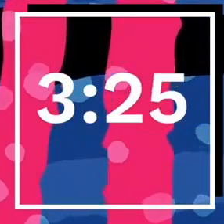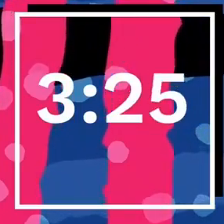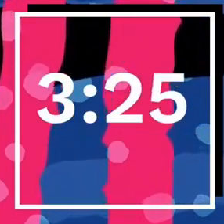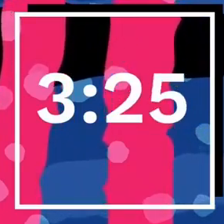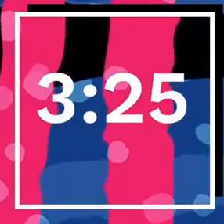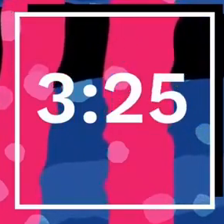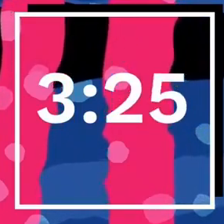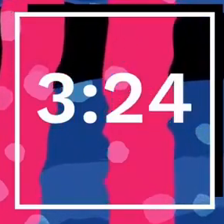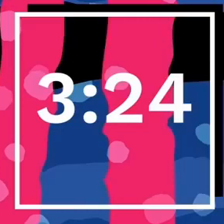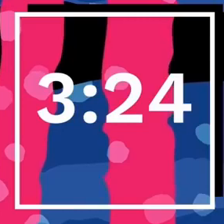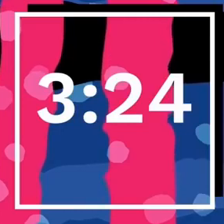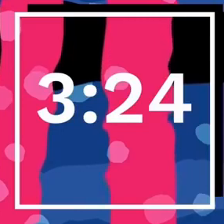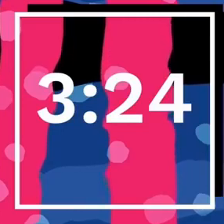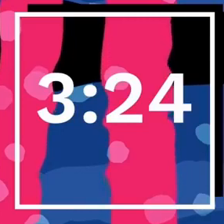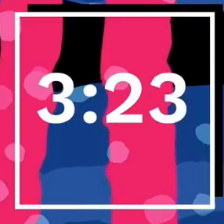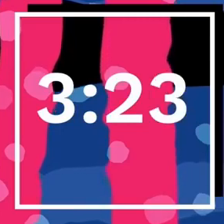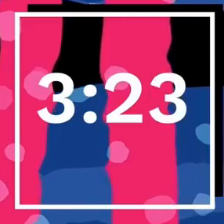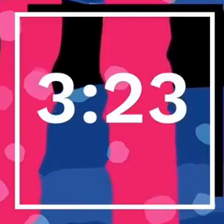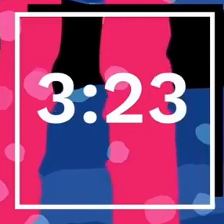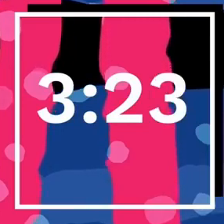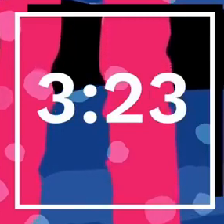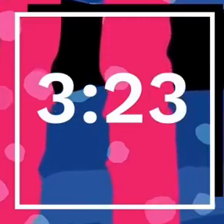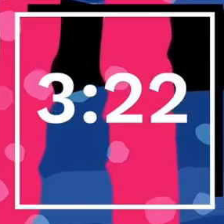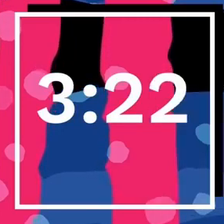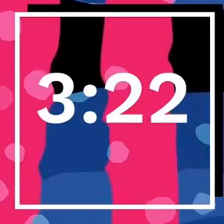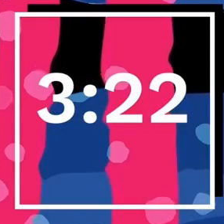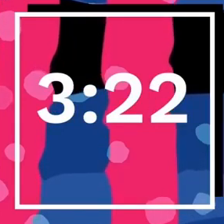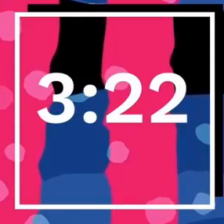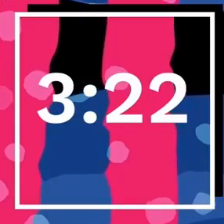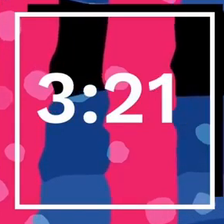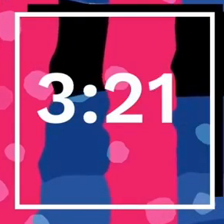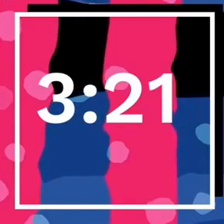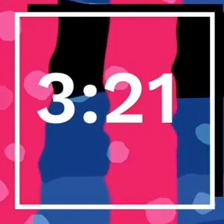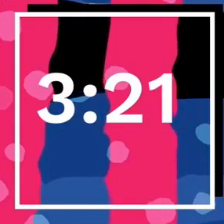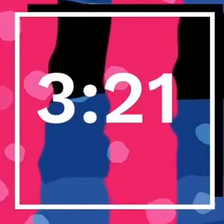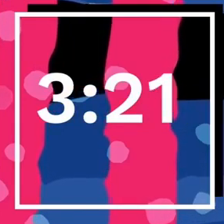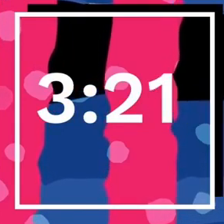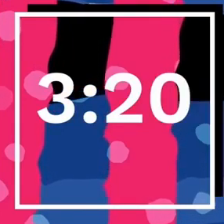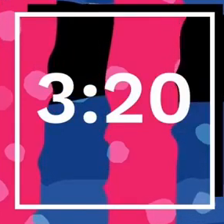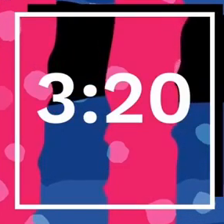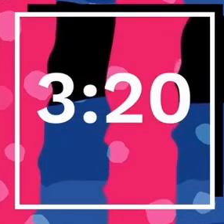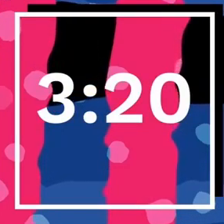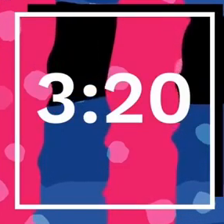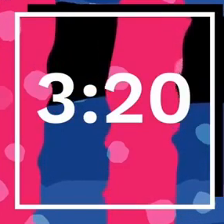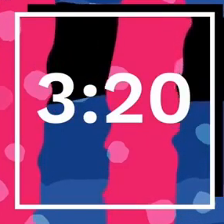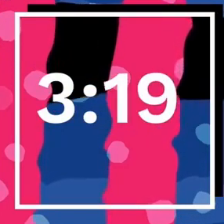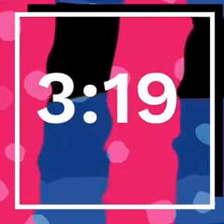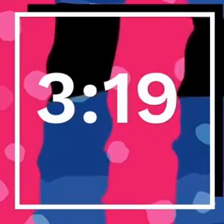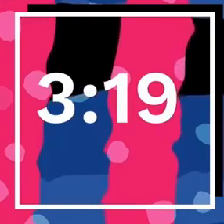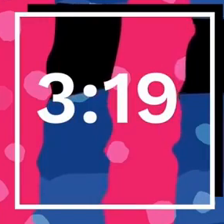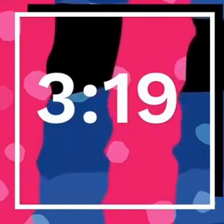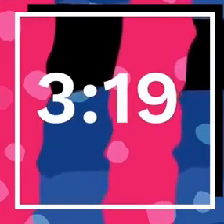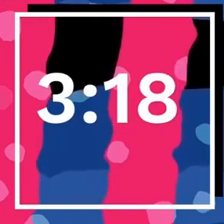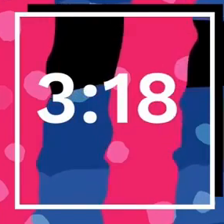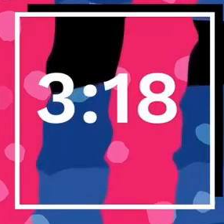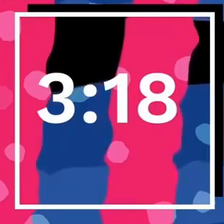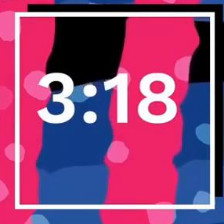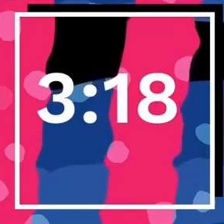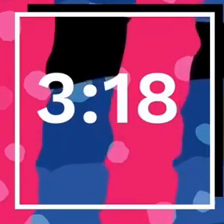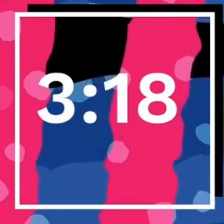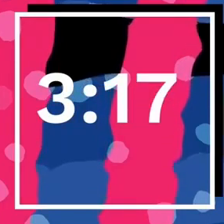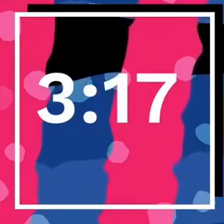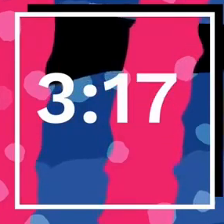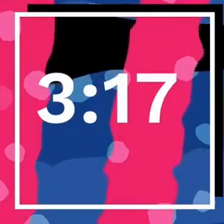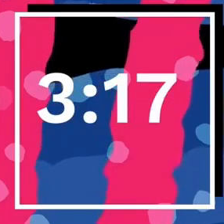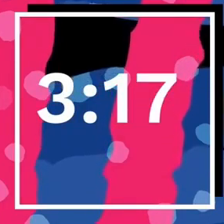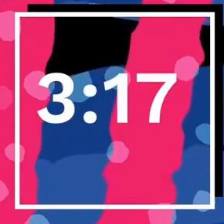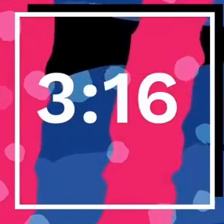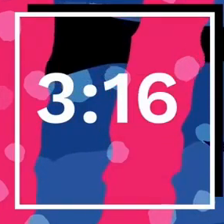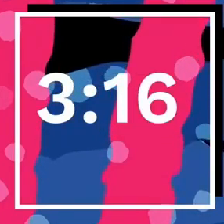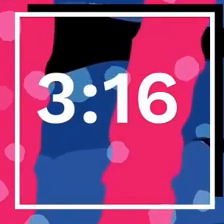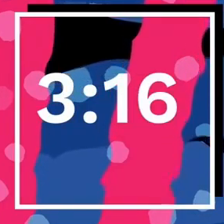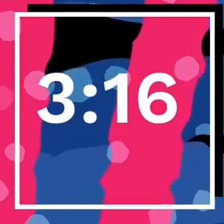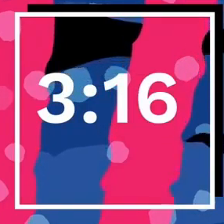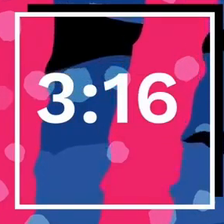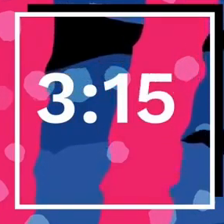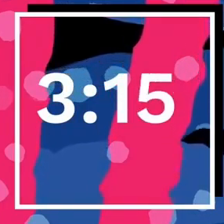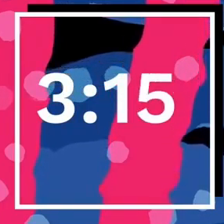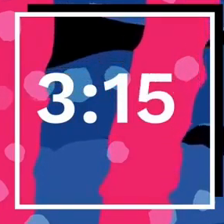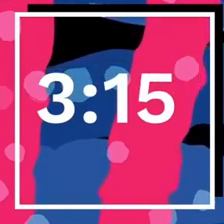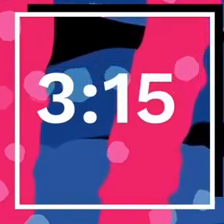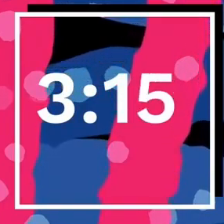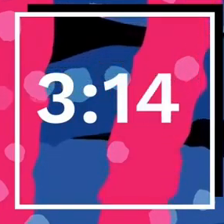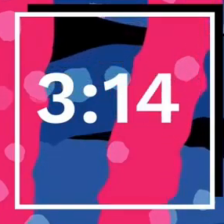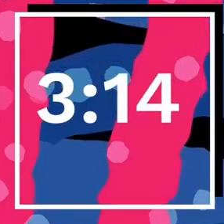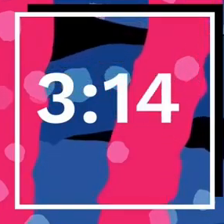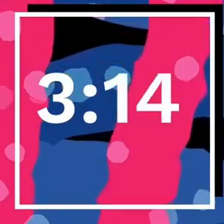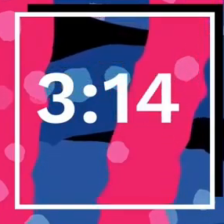THIS CALENDAR YEAR IS CUT THE